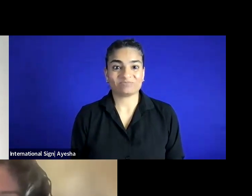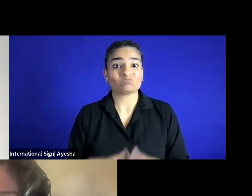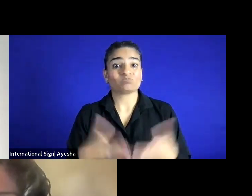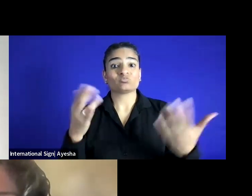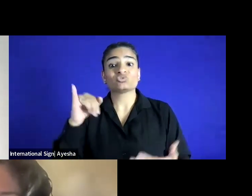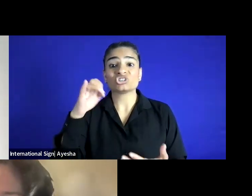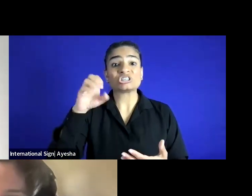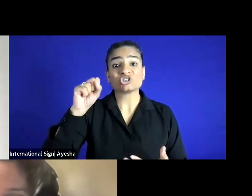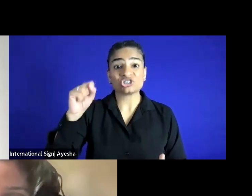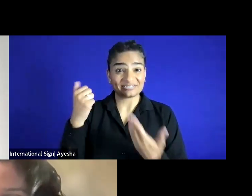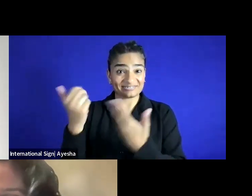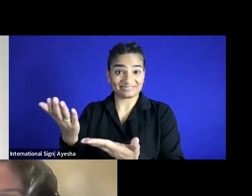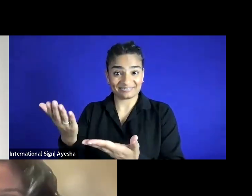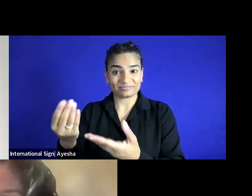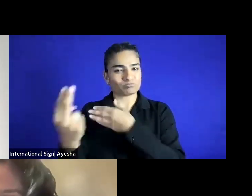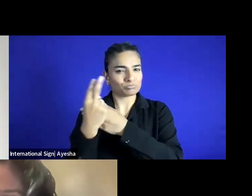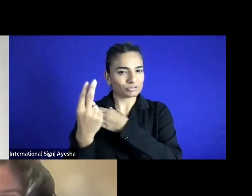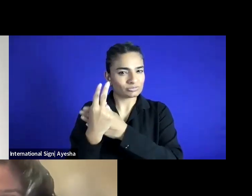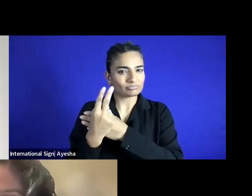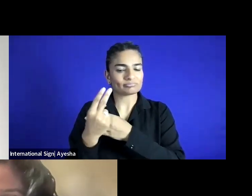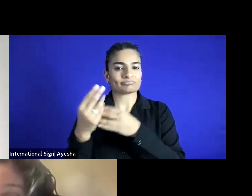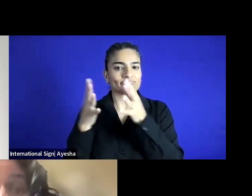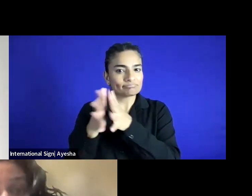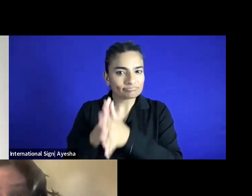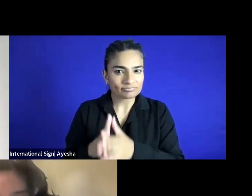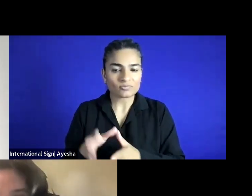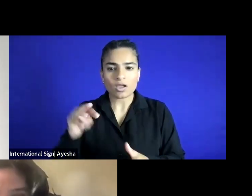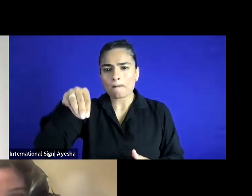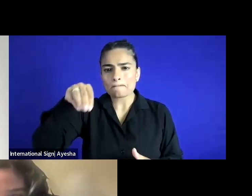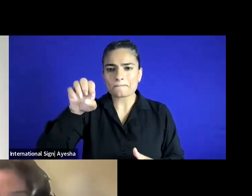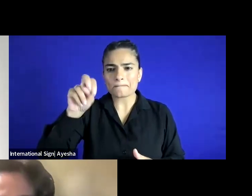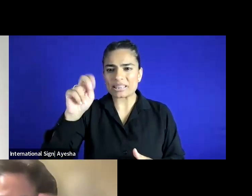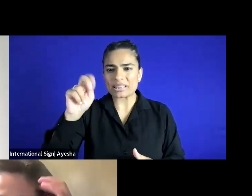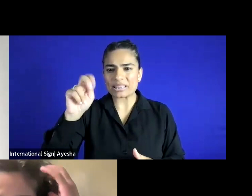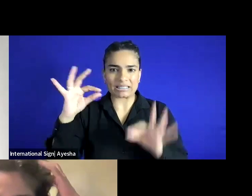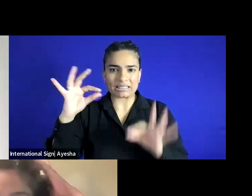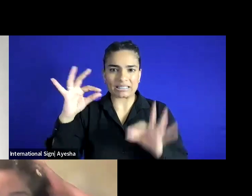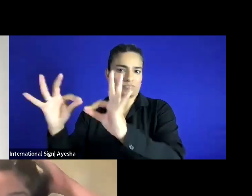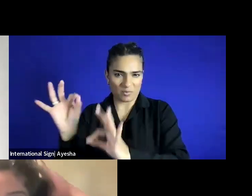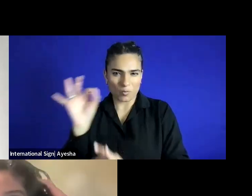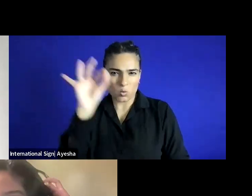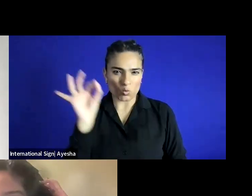We've got a tip to check the spam folder on your email for the app invite link. Yes. Sometimes these tend to go to spam.